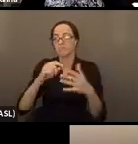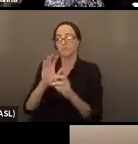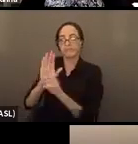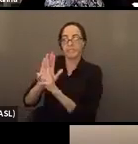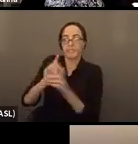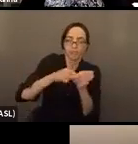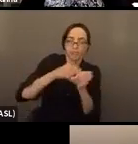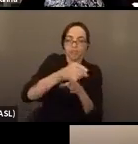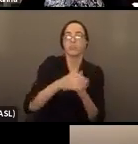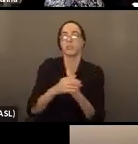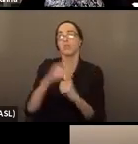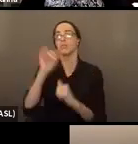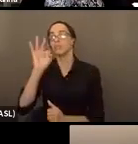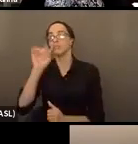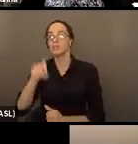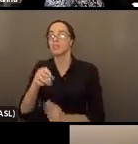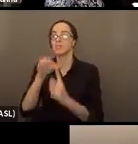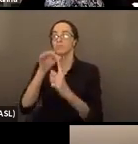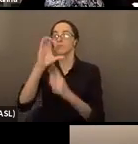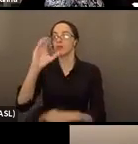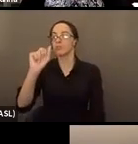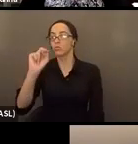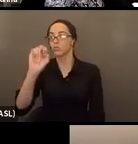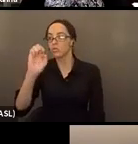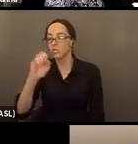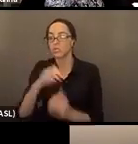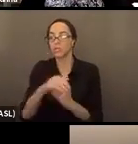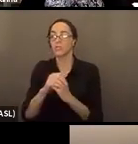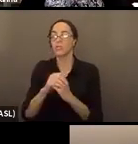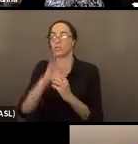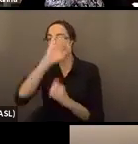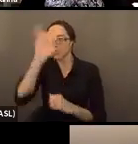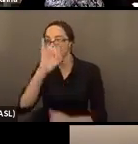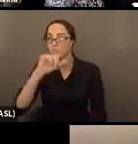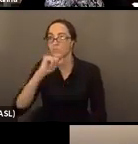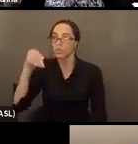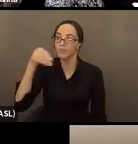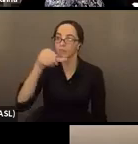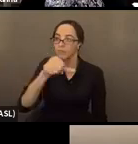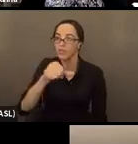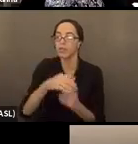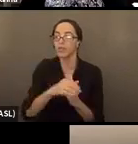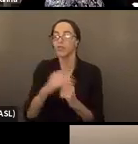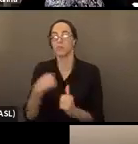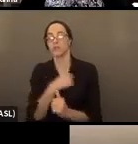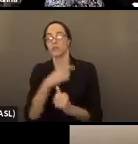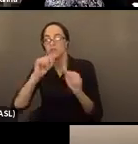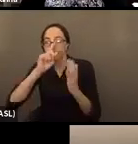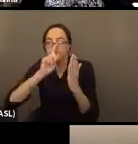it's a little costly for you we can help you kind of research and find some great freebies we have a